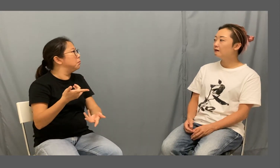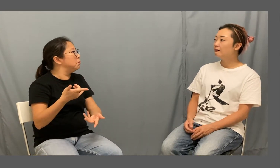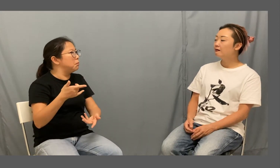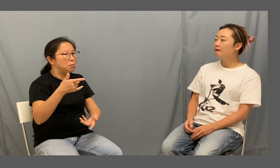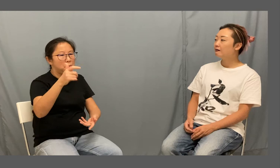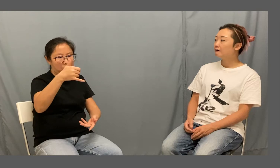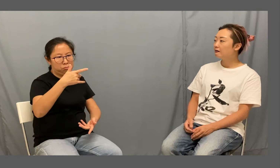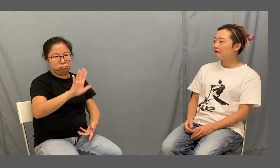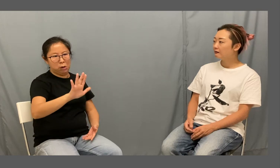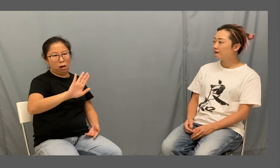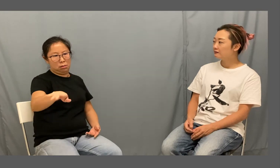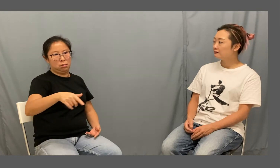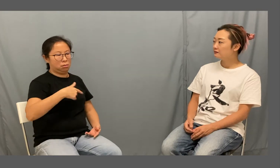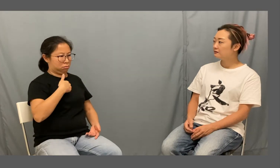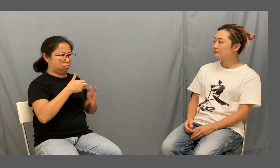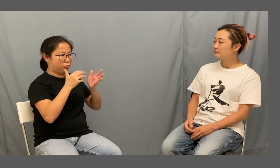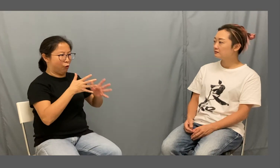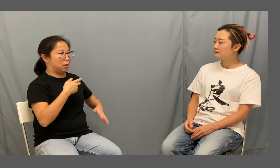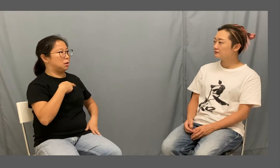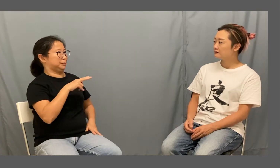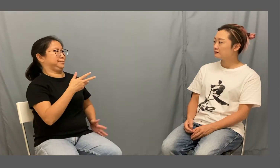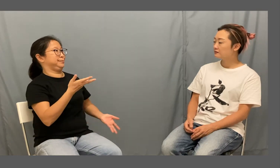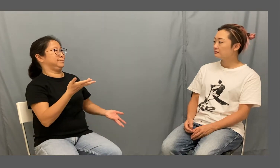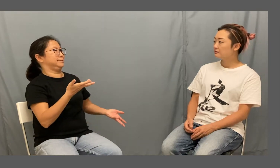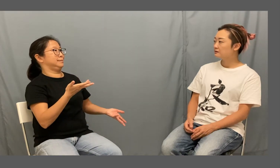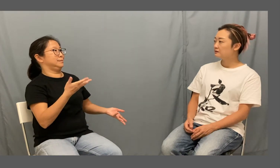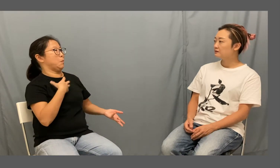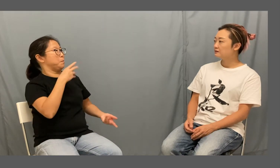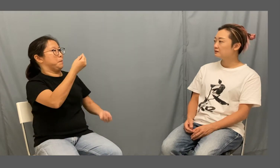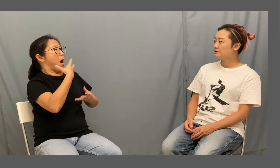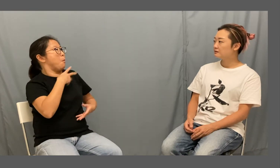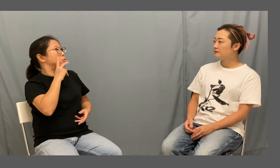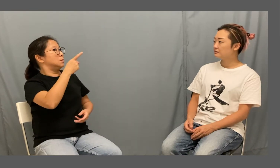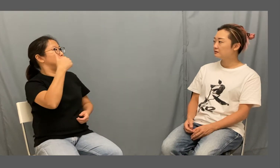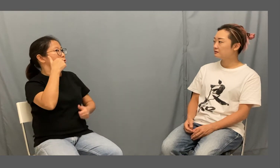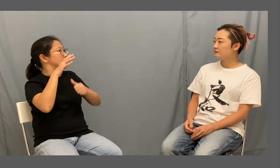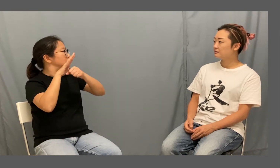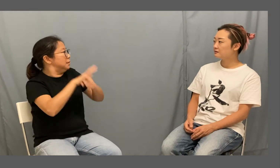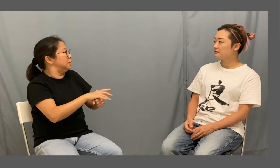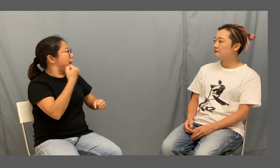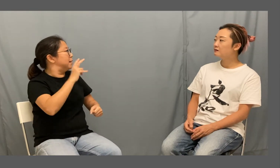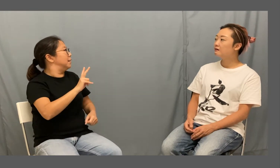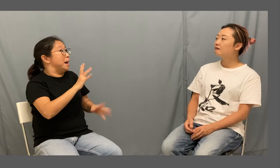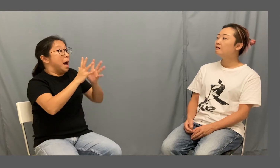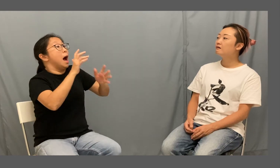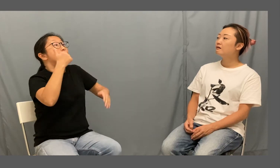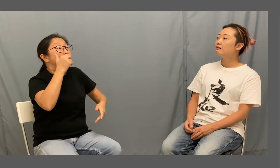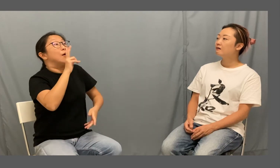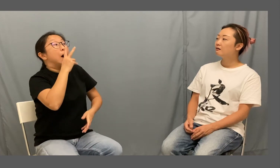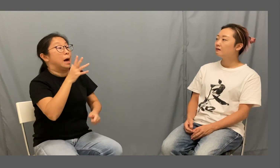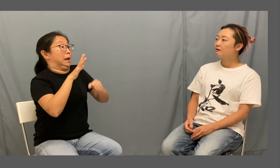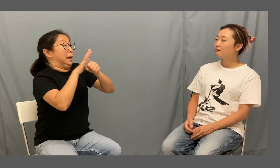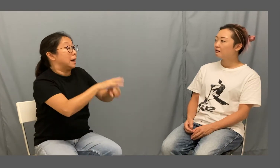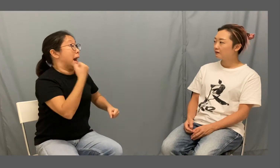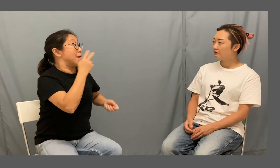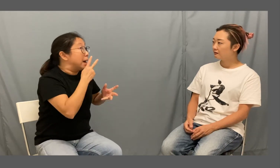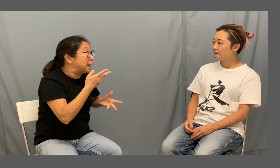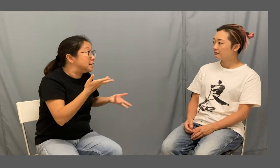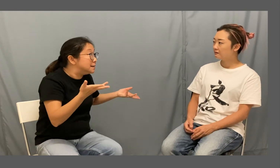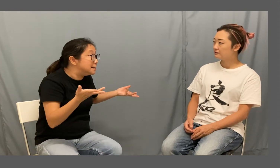"I, the hearing person, could do the job. We don't need you, a deaf person." It's definitely Hearing Hegemony. They are oppressing the Deaf Hearing interpreters oppress the Deaf interpreters!!!